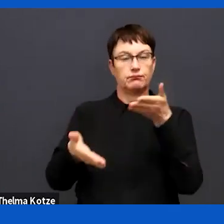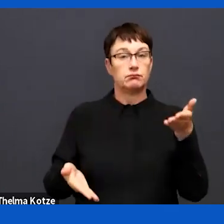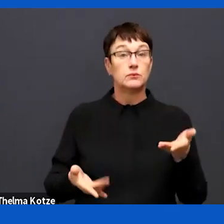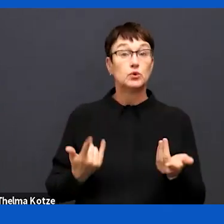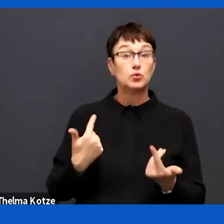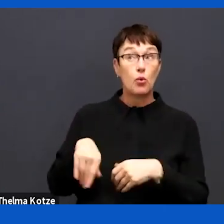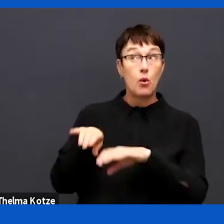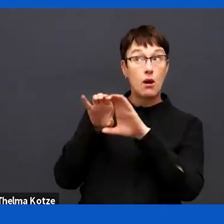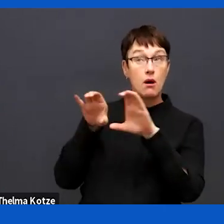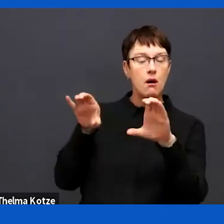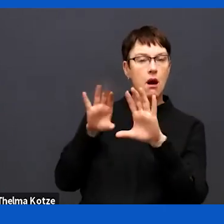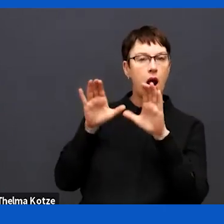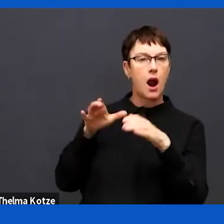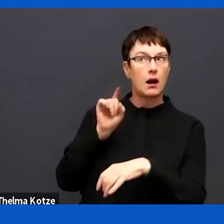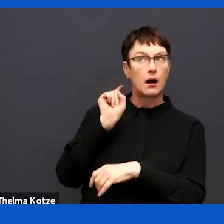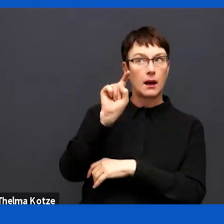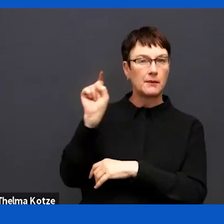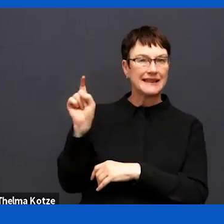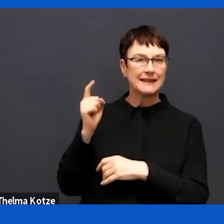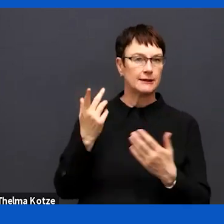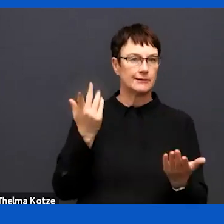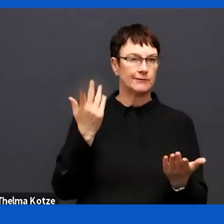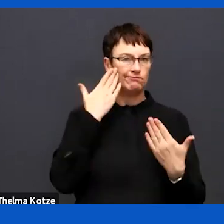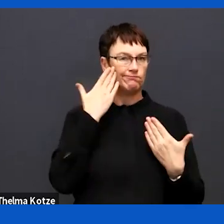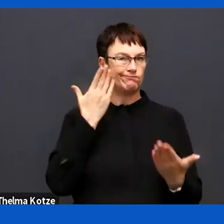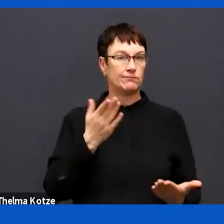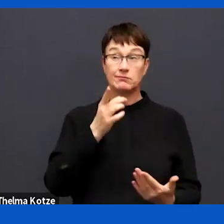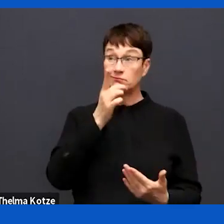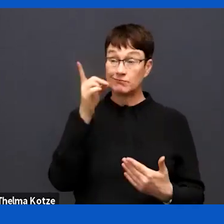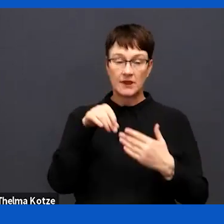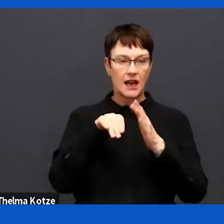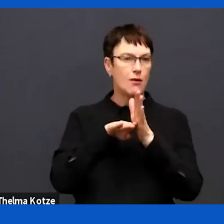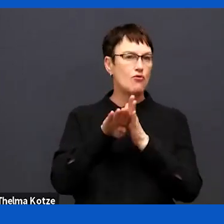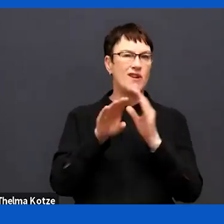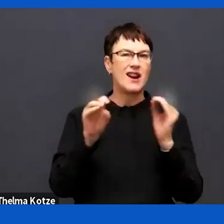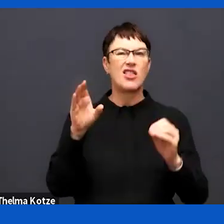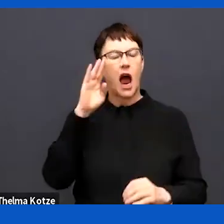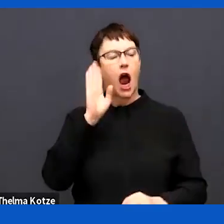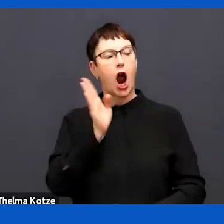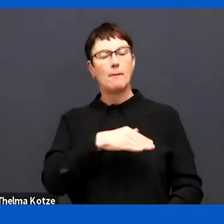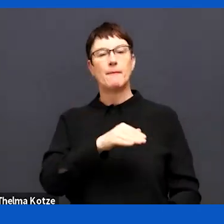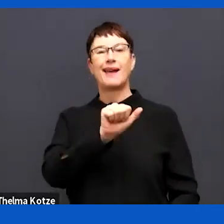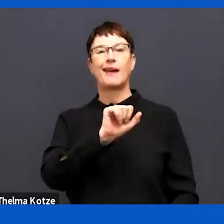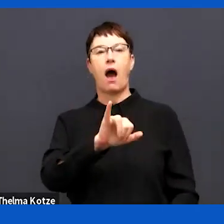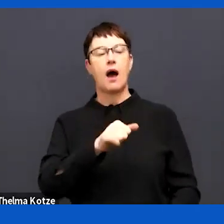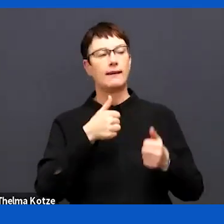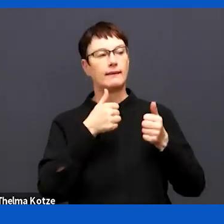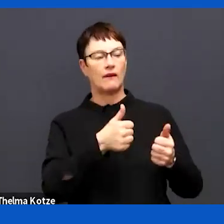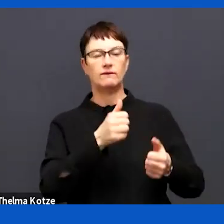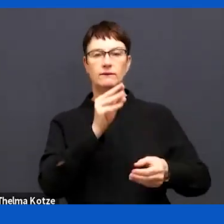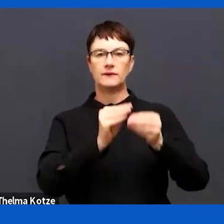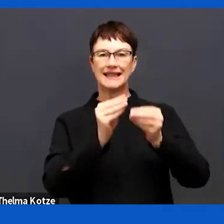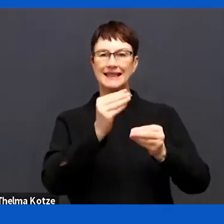are actually getting better at accessibility. It is a short-term solution, which is I think